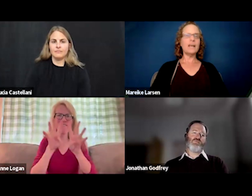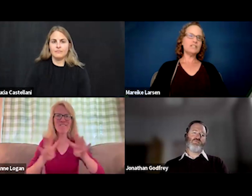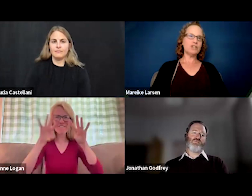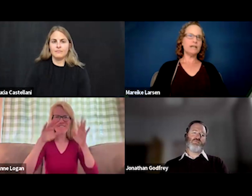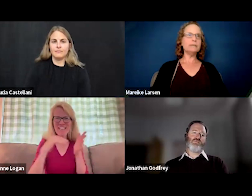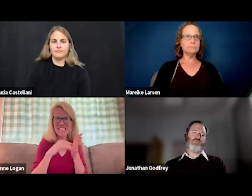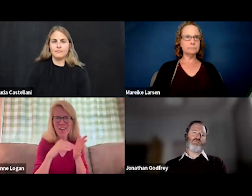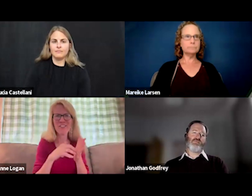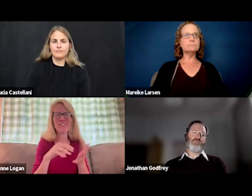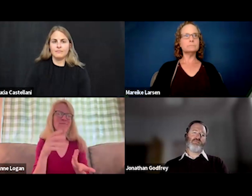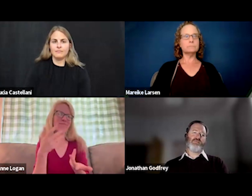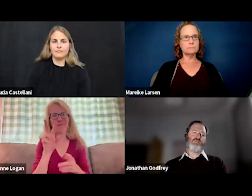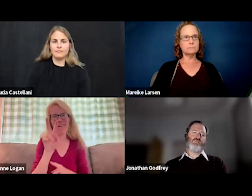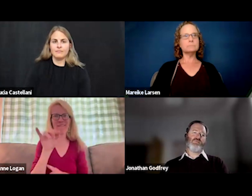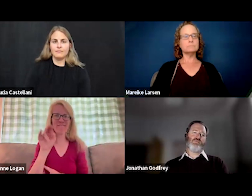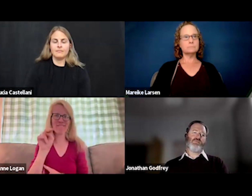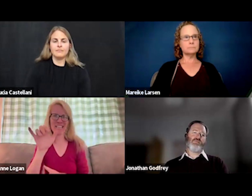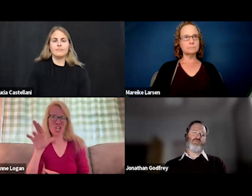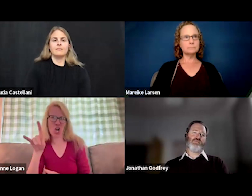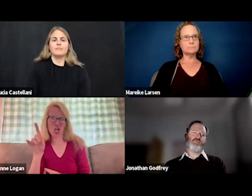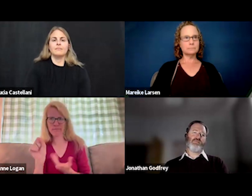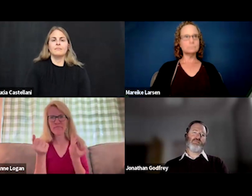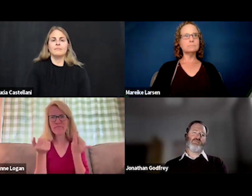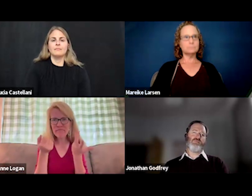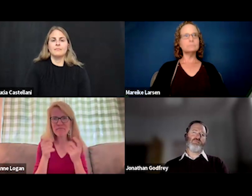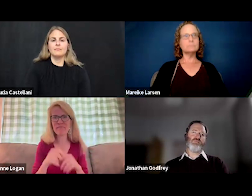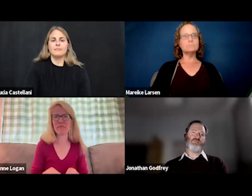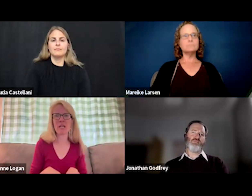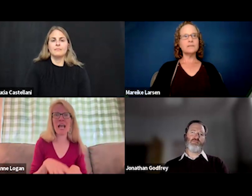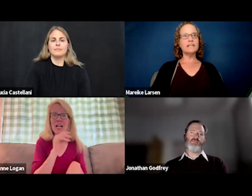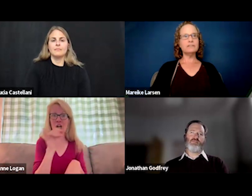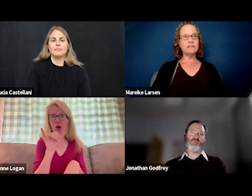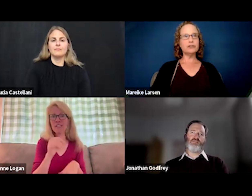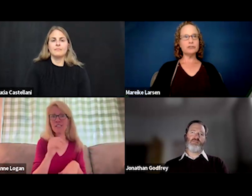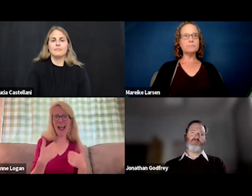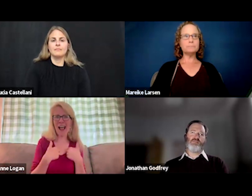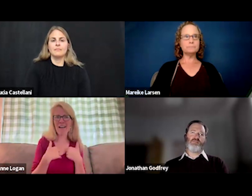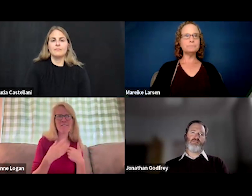Hedging in vineyards.